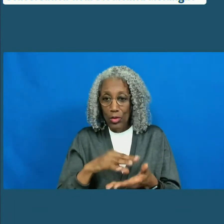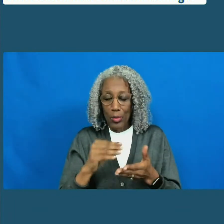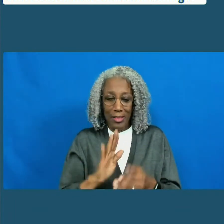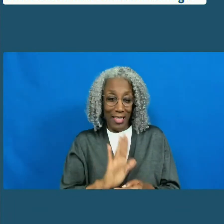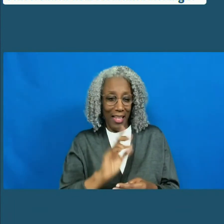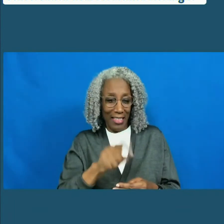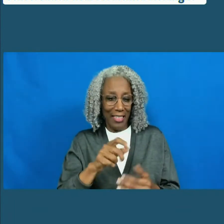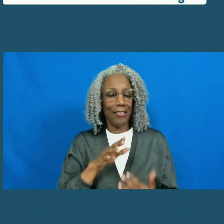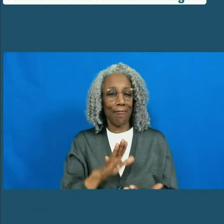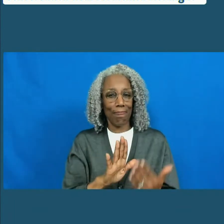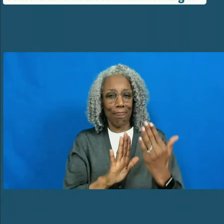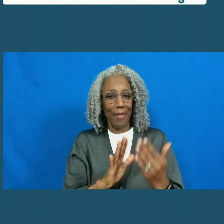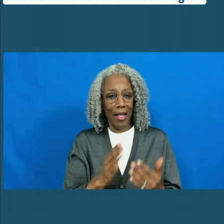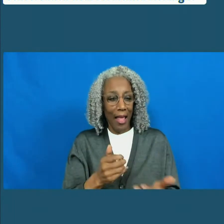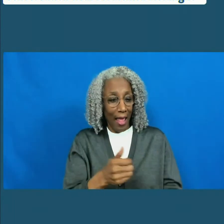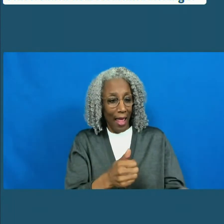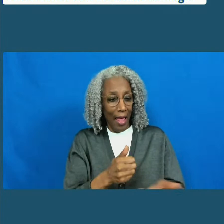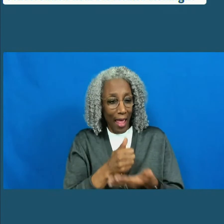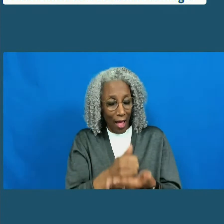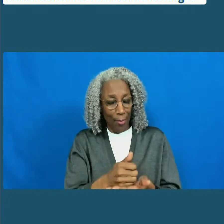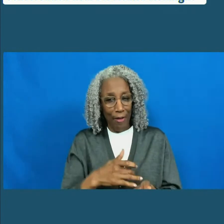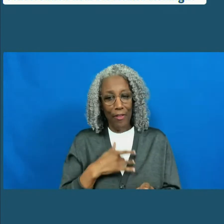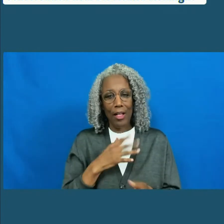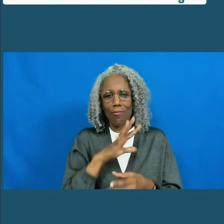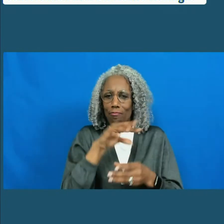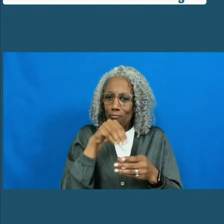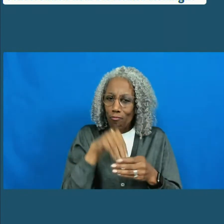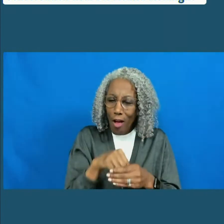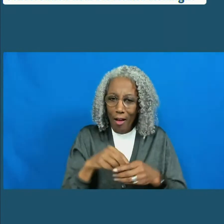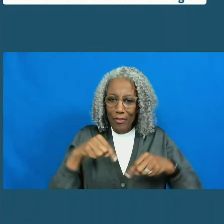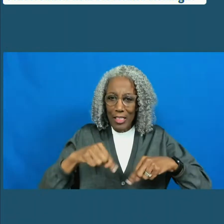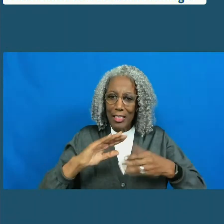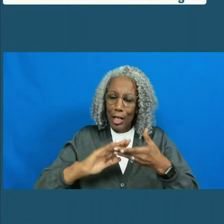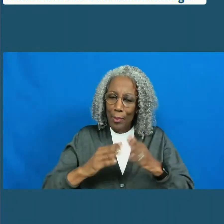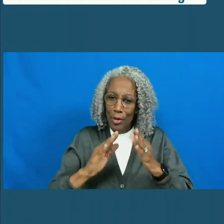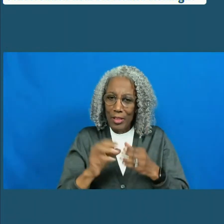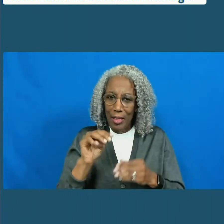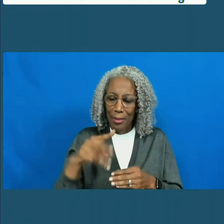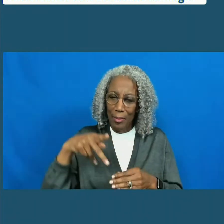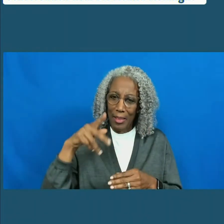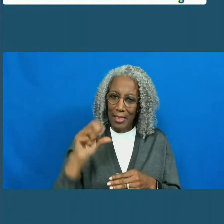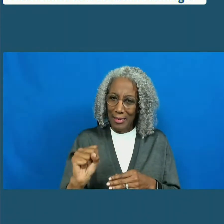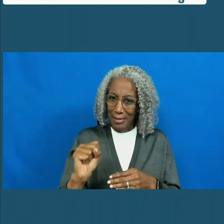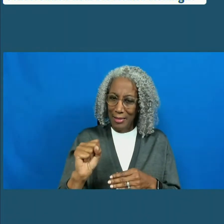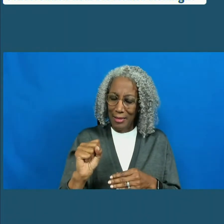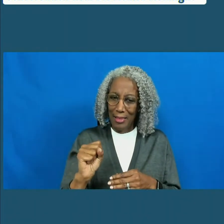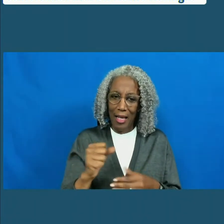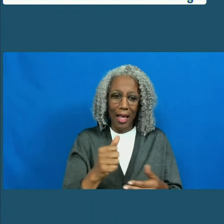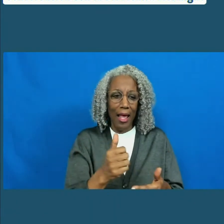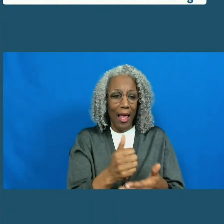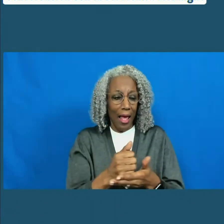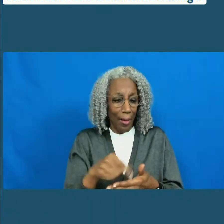in place to Bring these students in to address their needs to help them feel a part of the